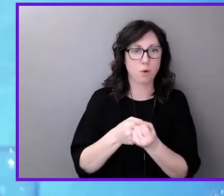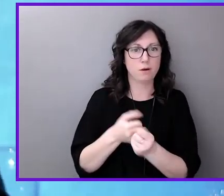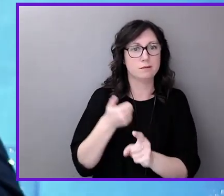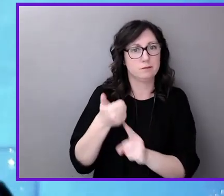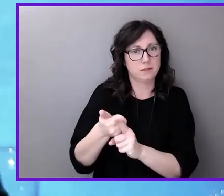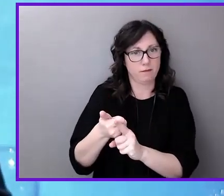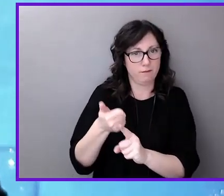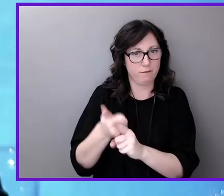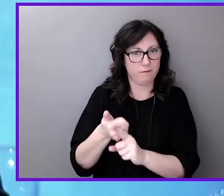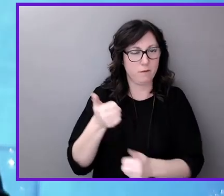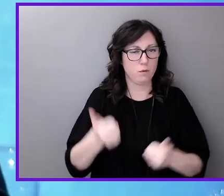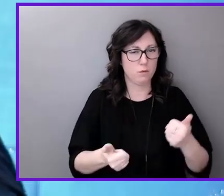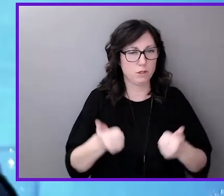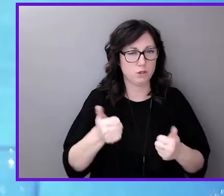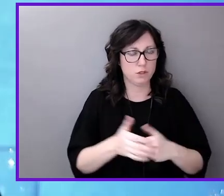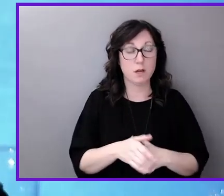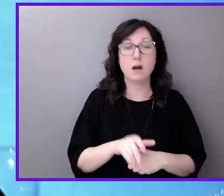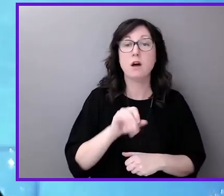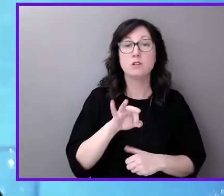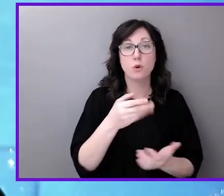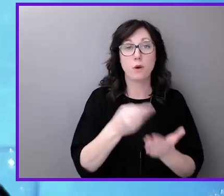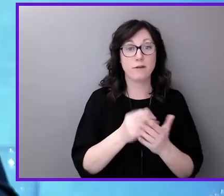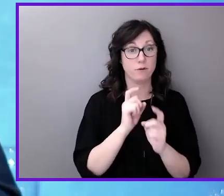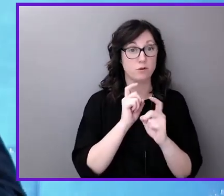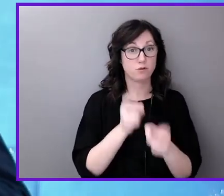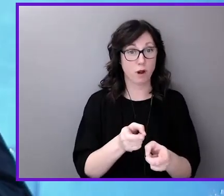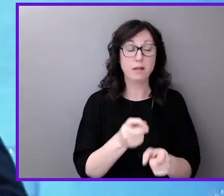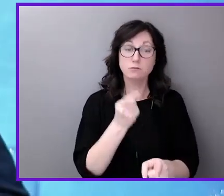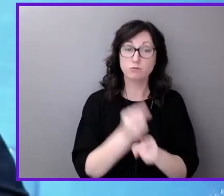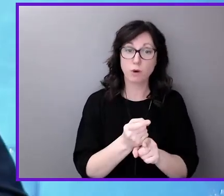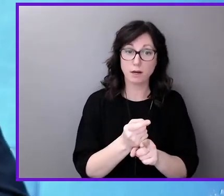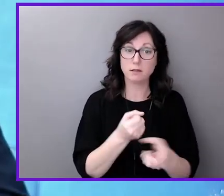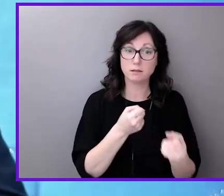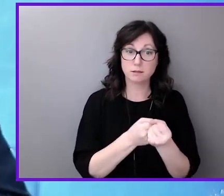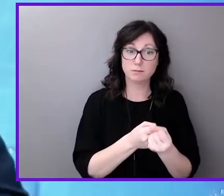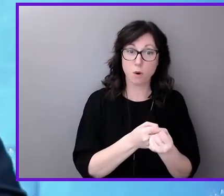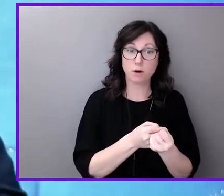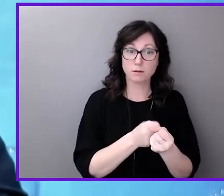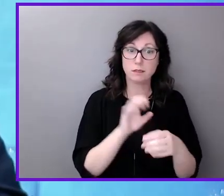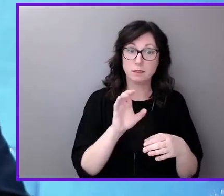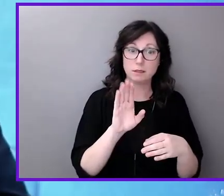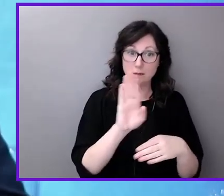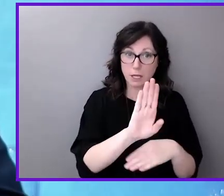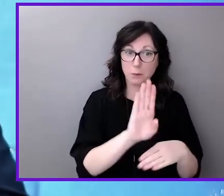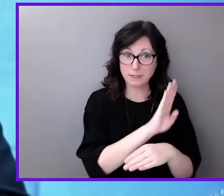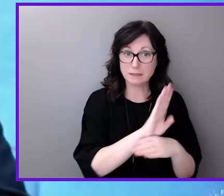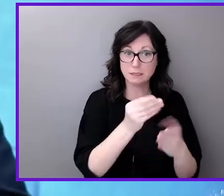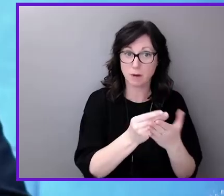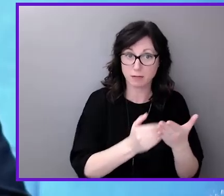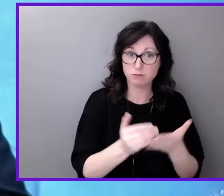So, yes, when we give a grant, we’re supporting revenue, but we think, and this is what I said at the beginning of this meeting,